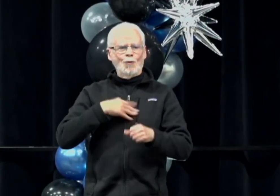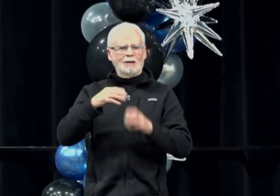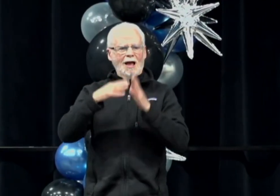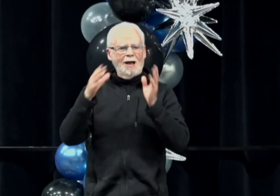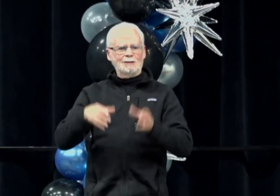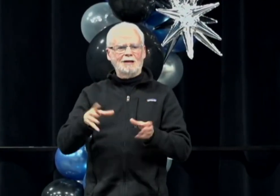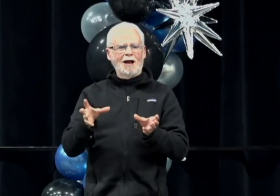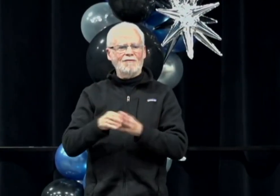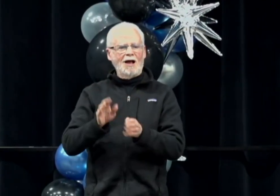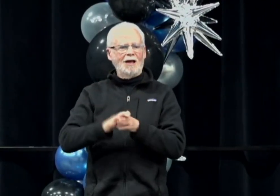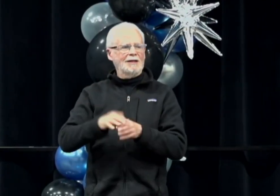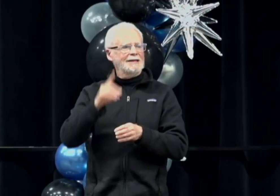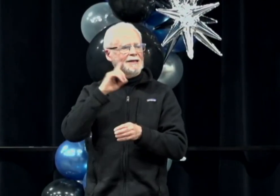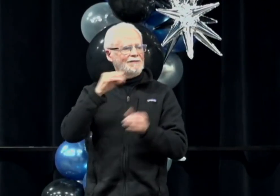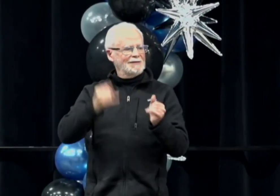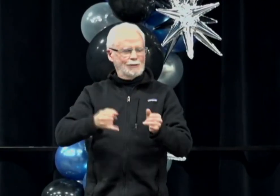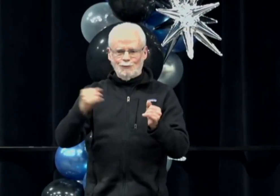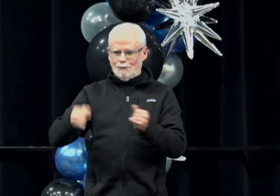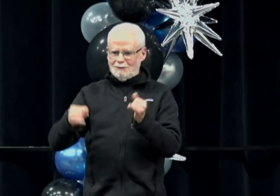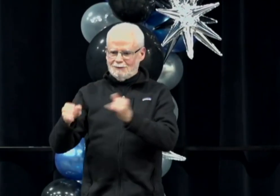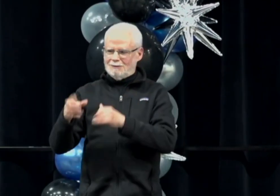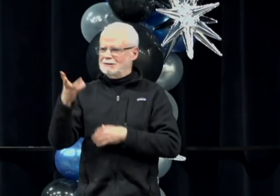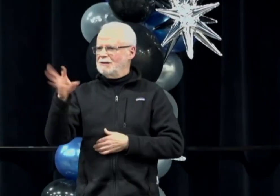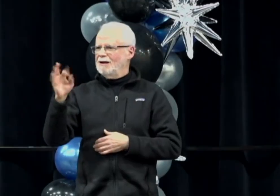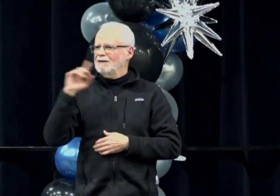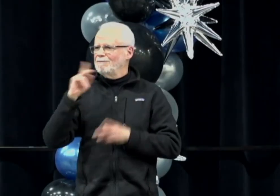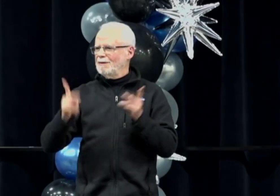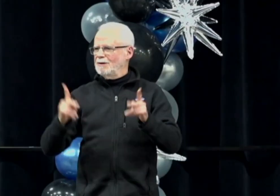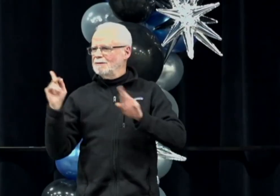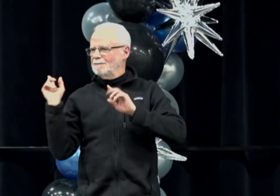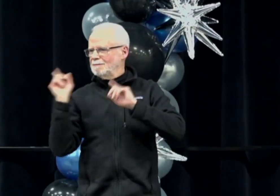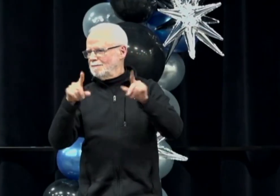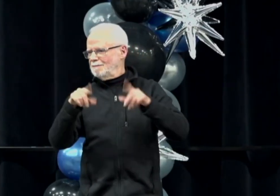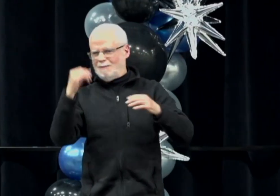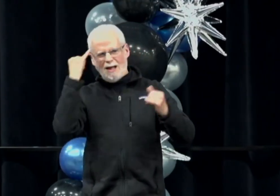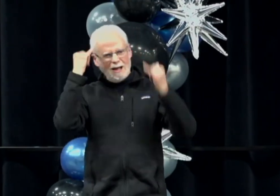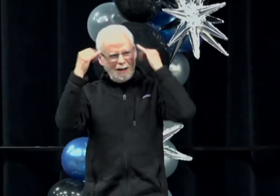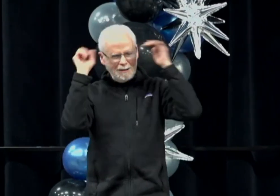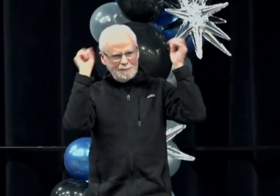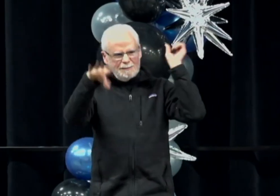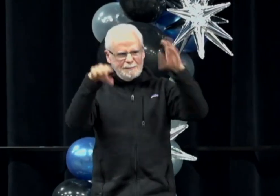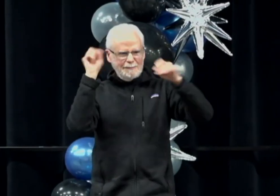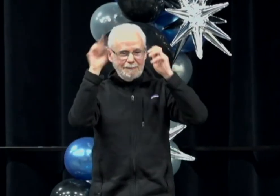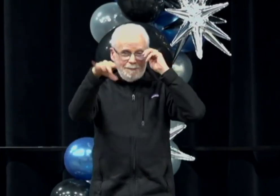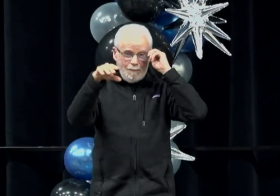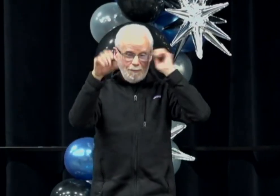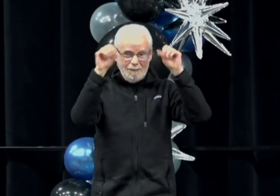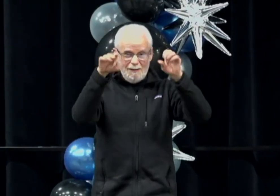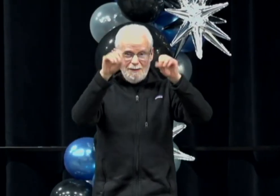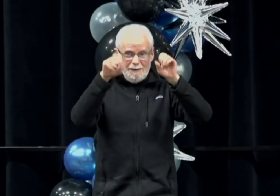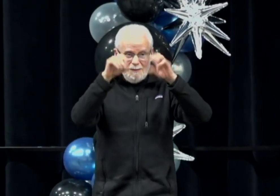Two months later, the Deaf club at Thompson Hall hosted the White House Conference on